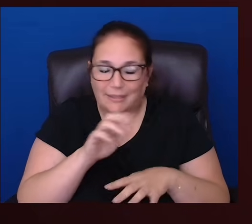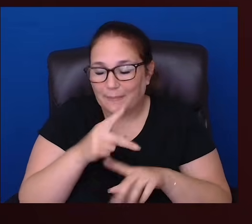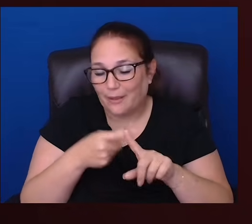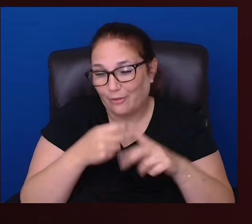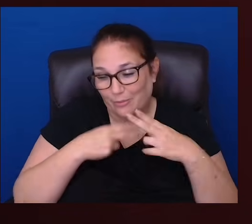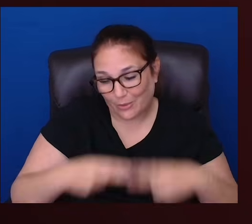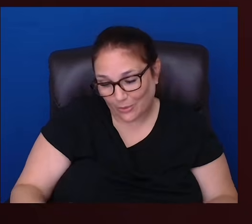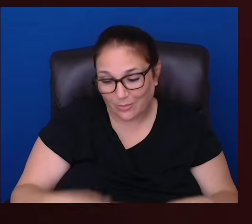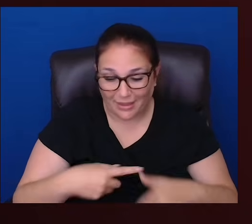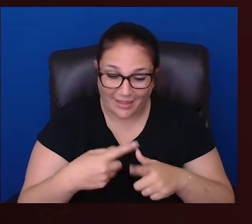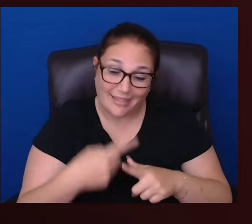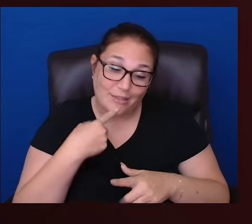" Is it approved or is it rejected? "